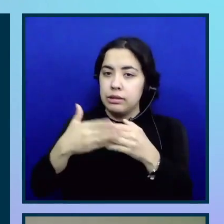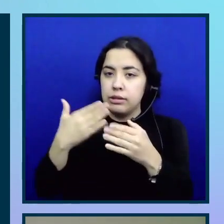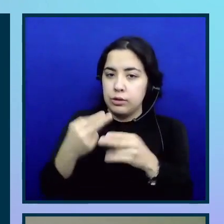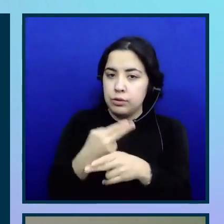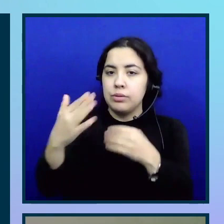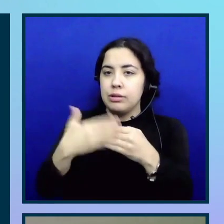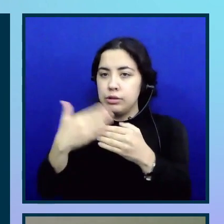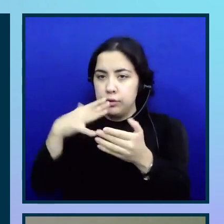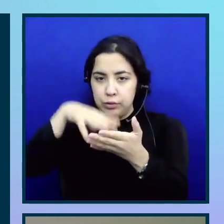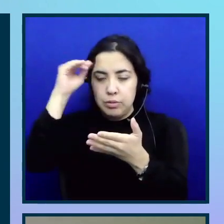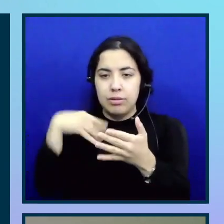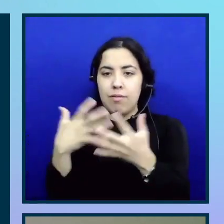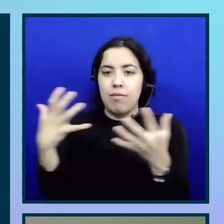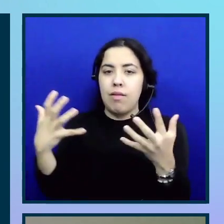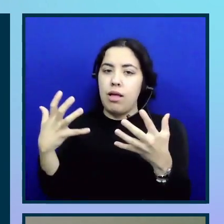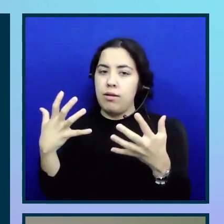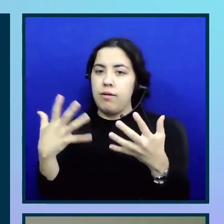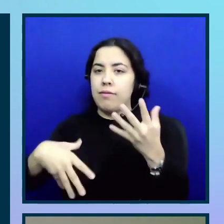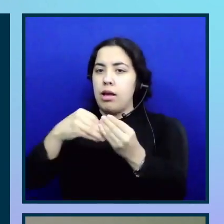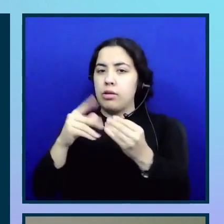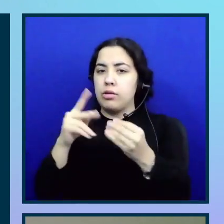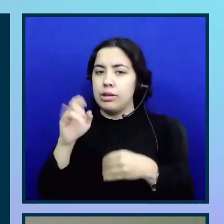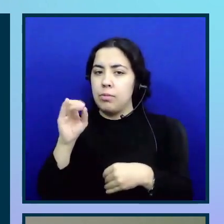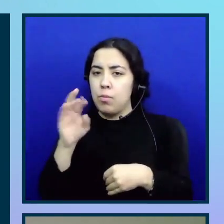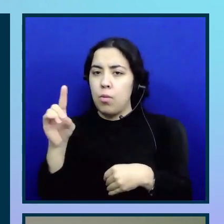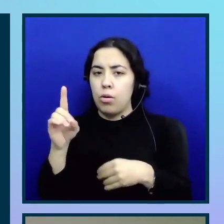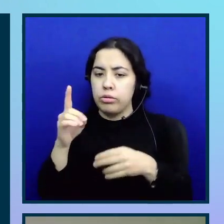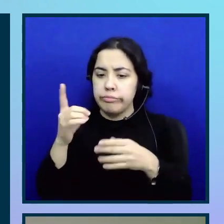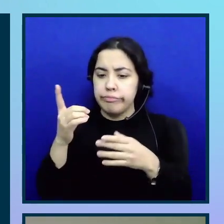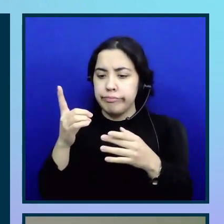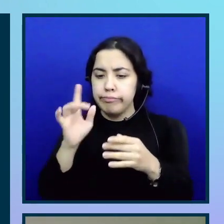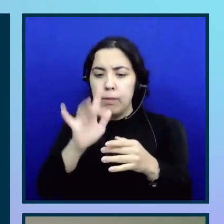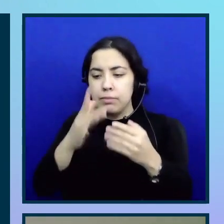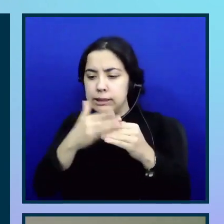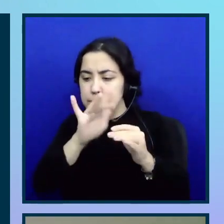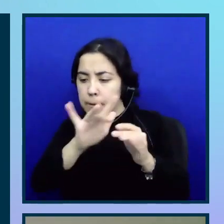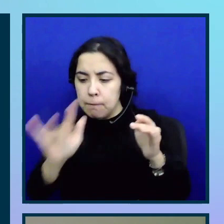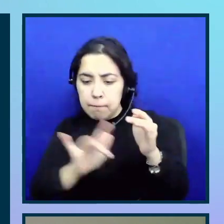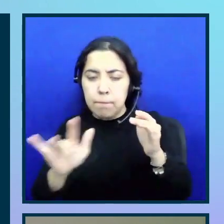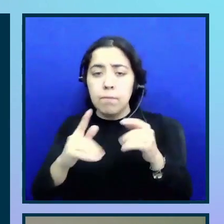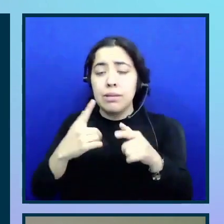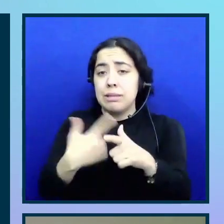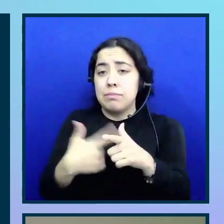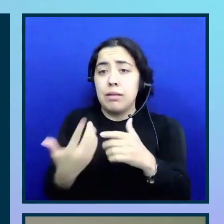extra keyboard shortcuts, extra, whatever layered on top. But sometimes they do, like if you're making a decision